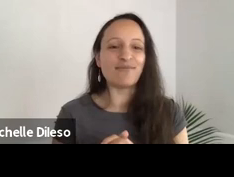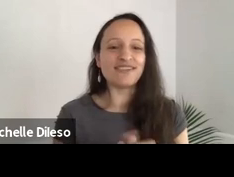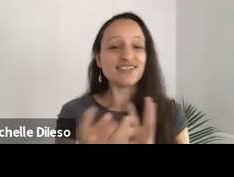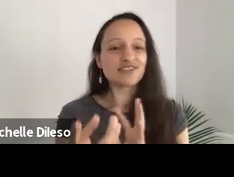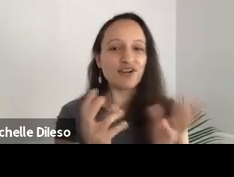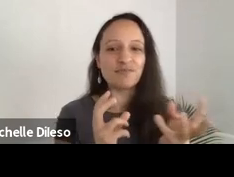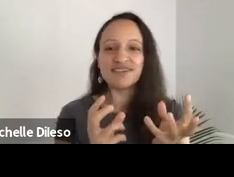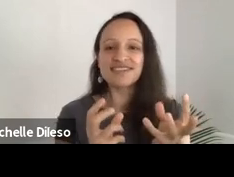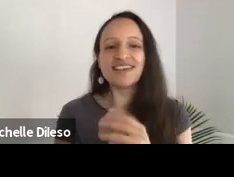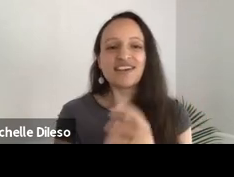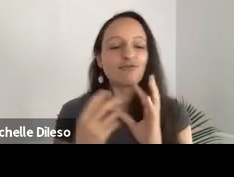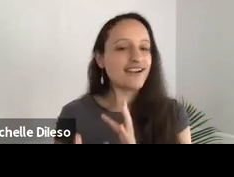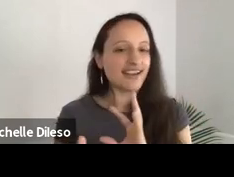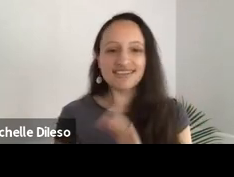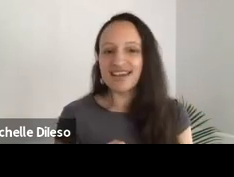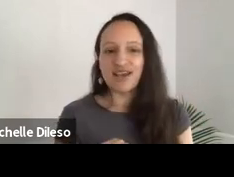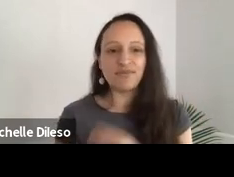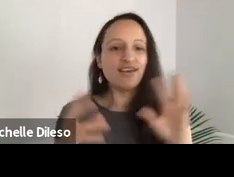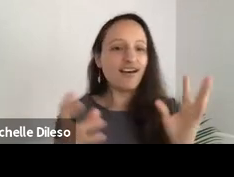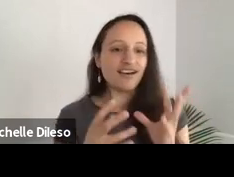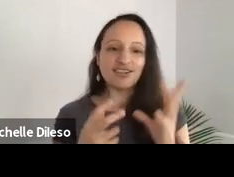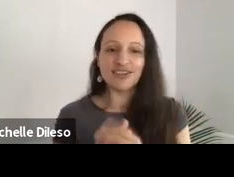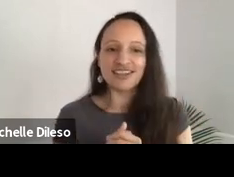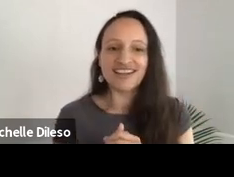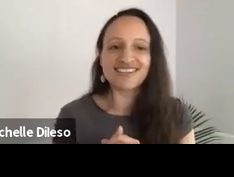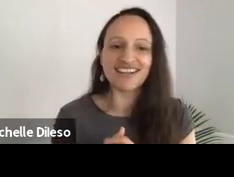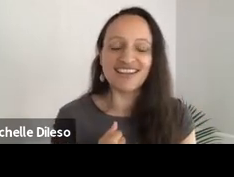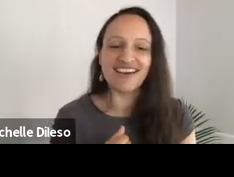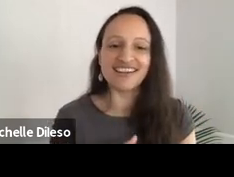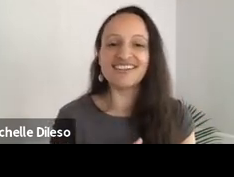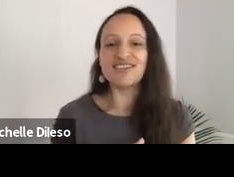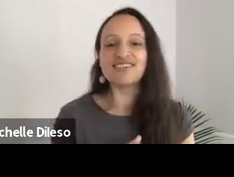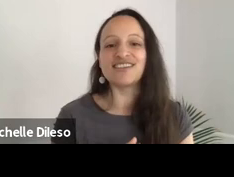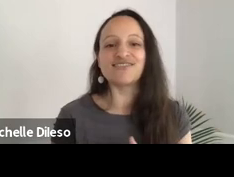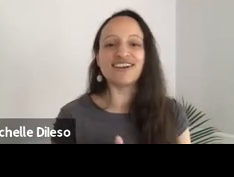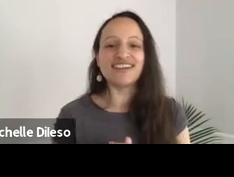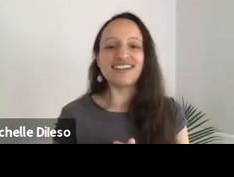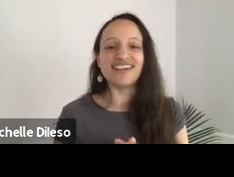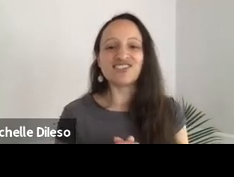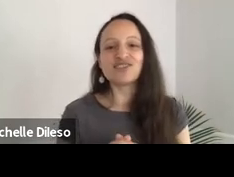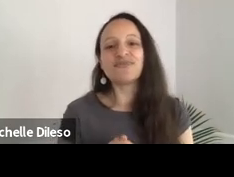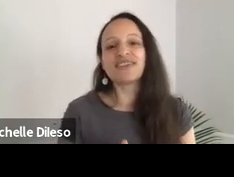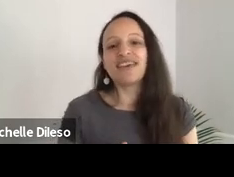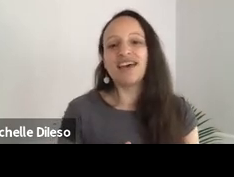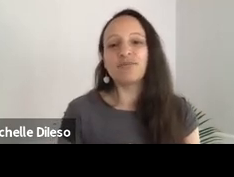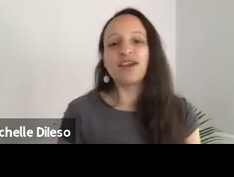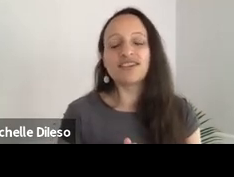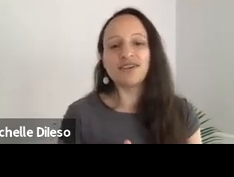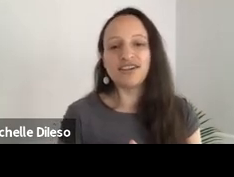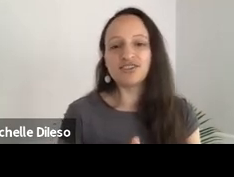to see what happens and it's grown up as right next to him. Also looking excitedly on, you can see they're very engaged.